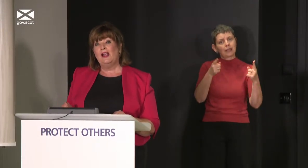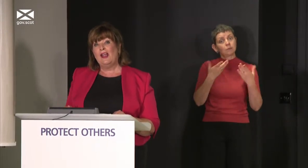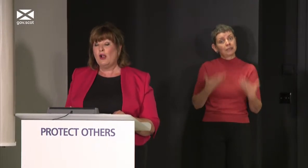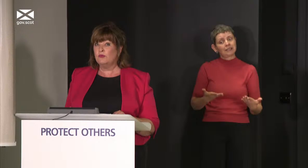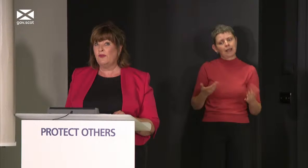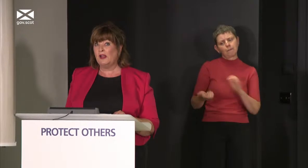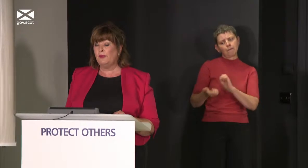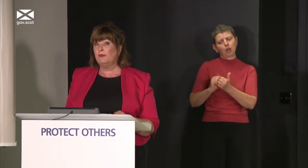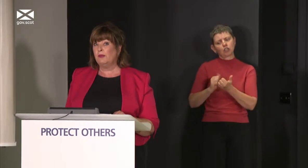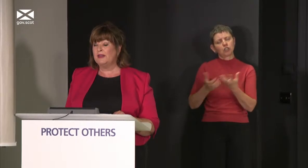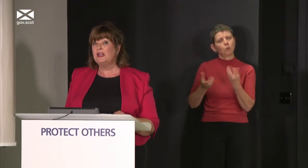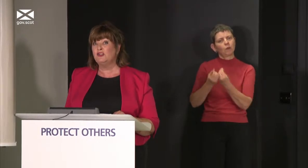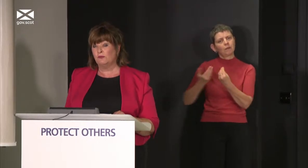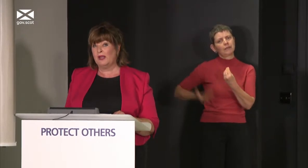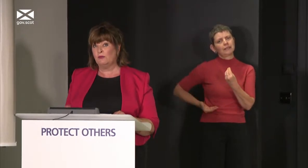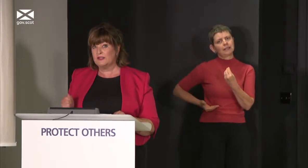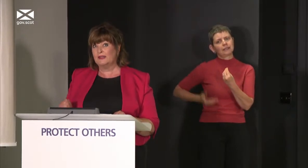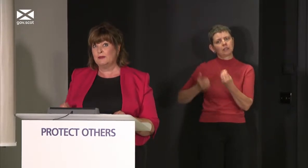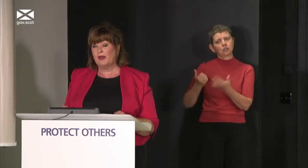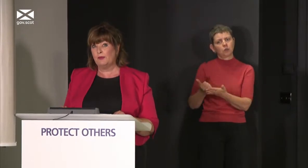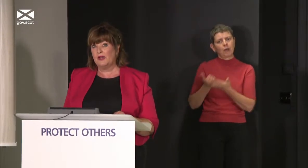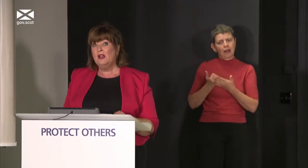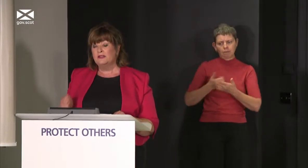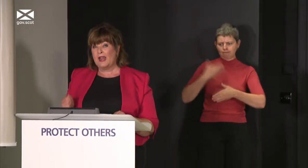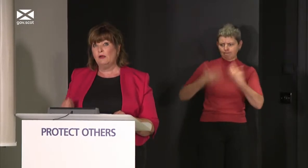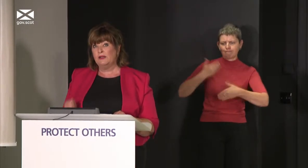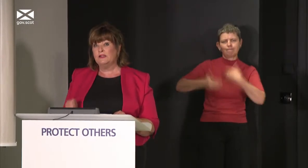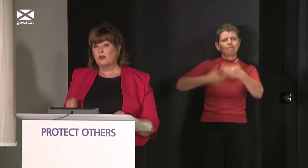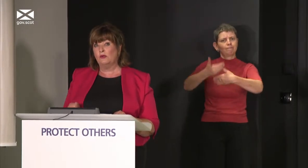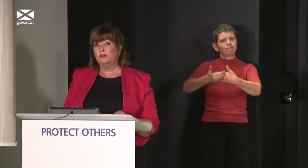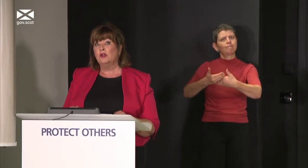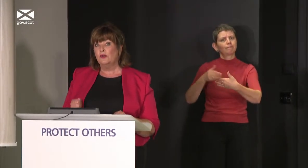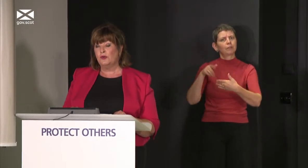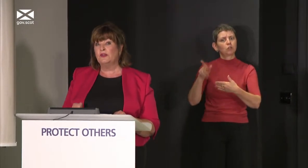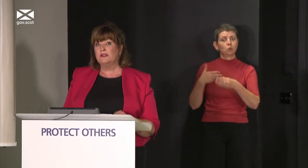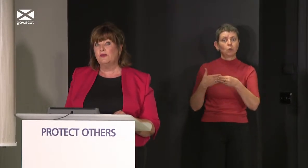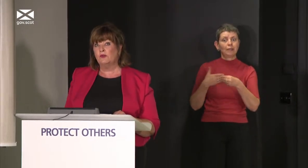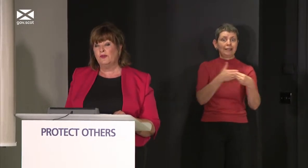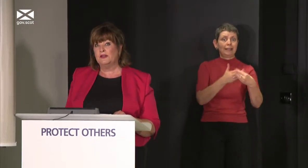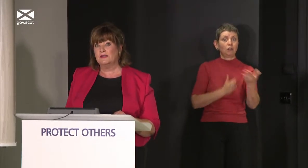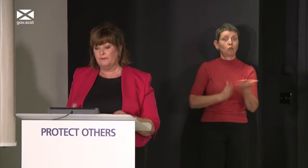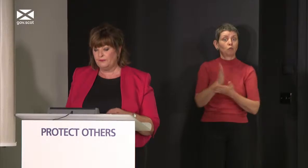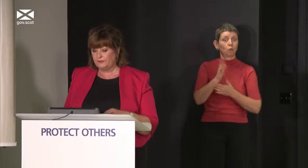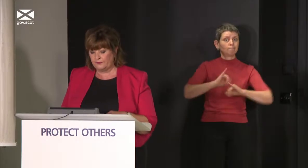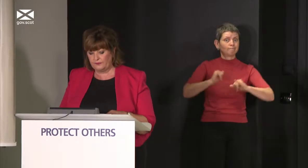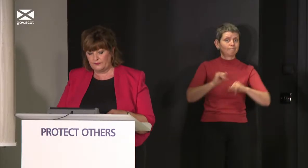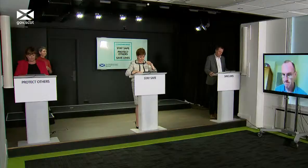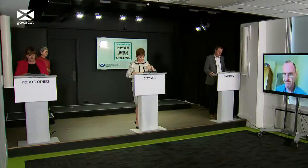help develop an implementation plan with Sandy Begbie to help lead Scotland through this difficult phase.